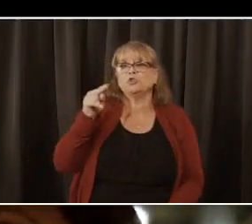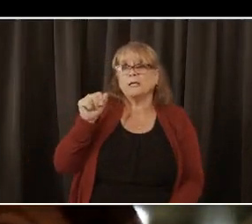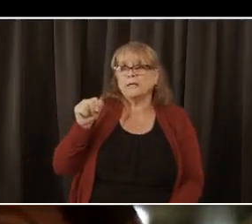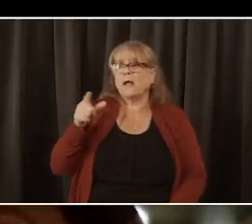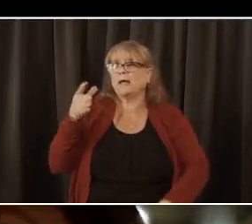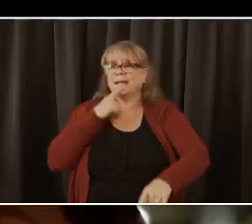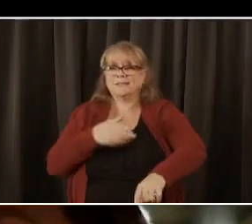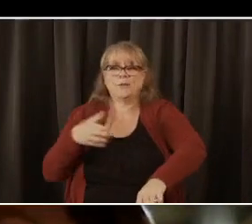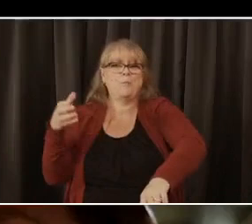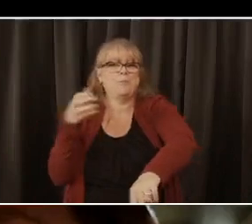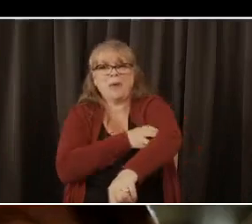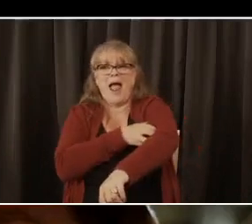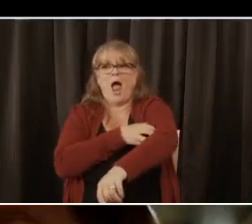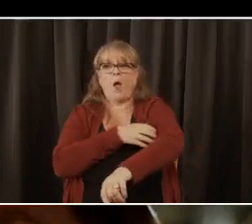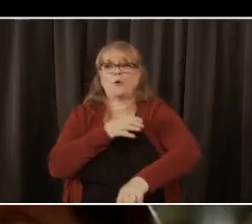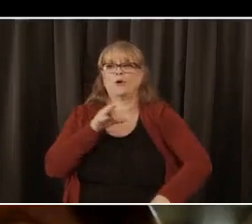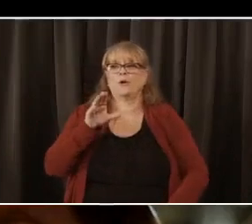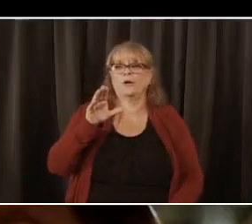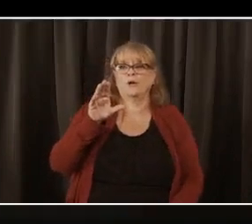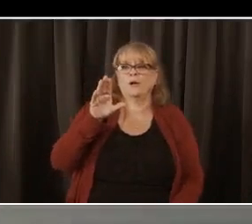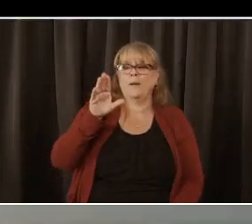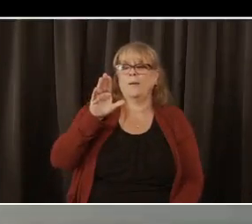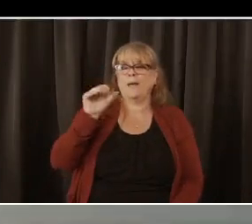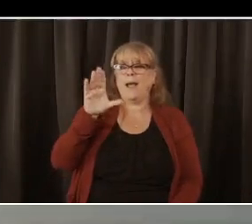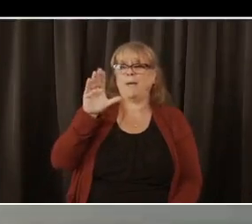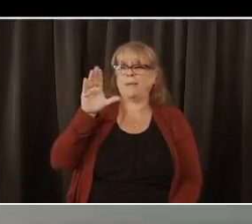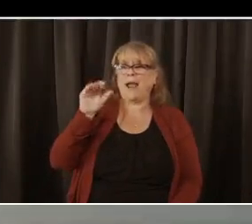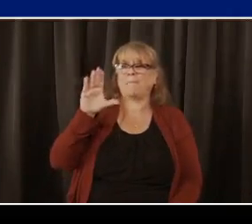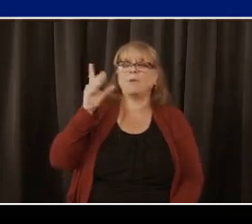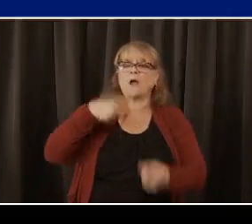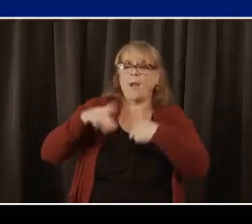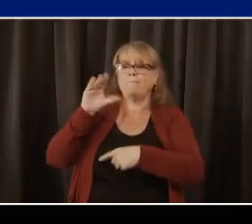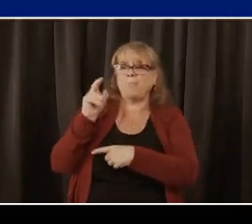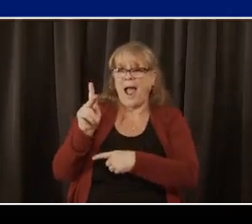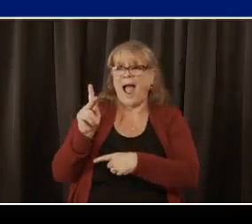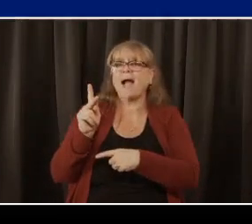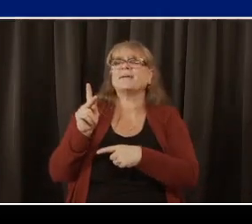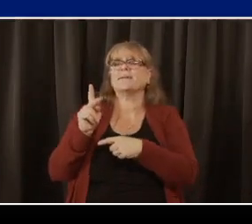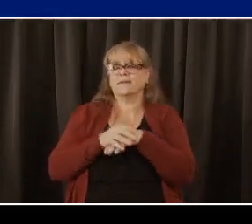can opt in to get COVID Vaccine Information by texting texting the word vaccine, if you want